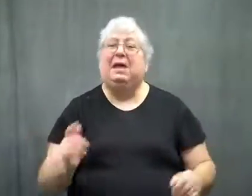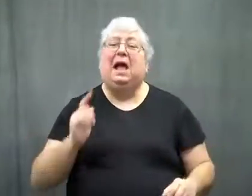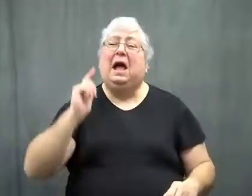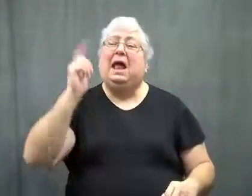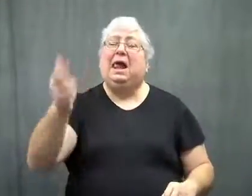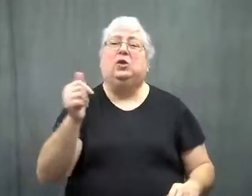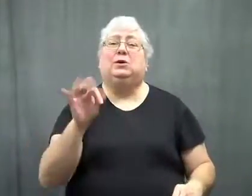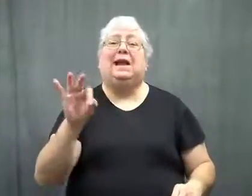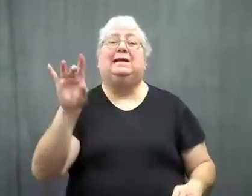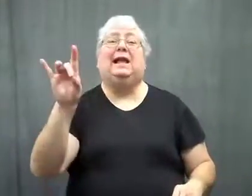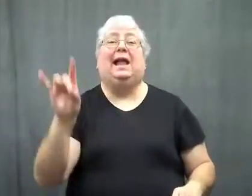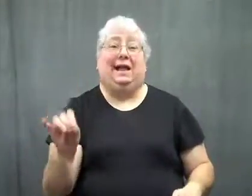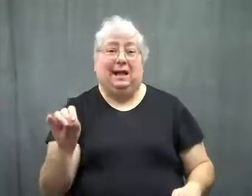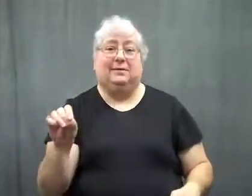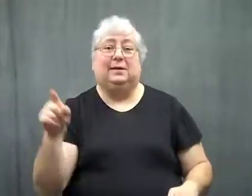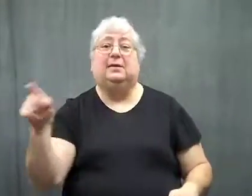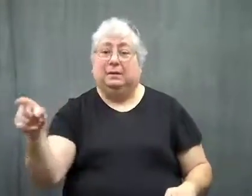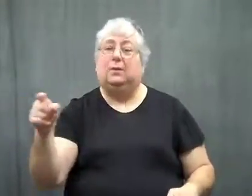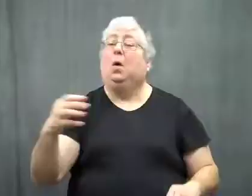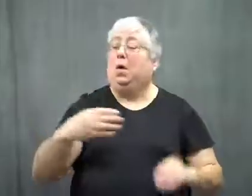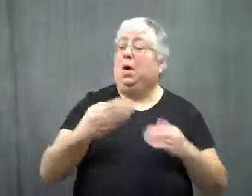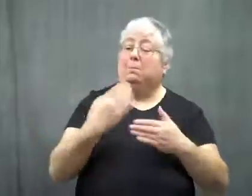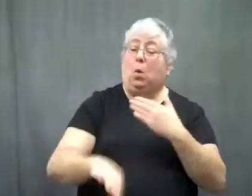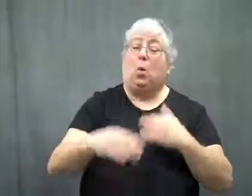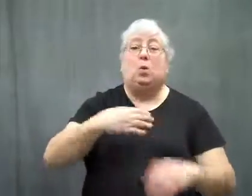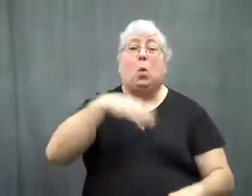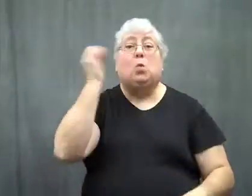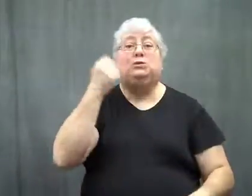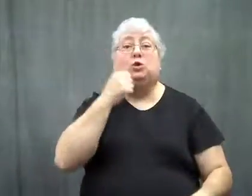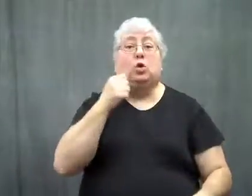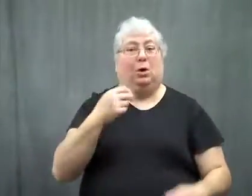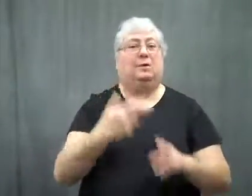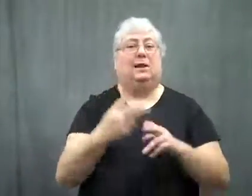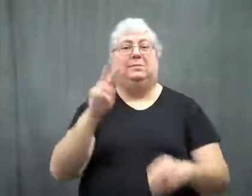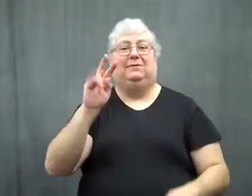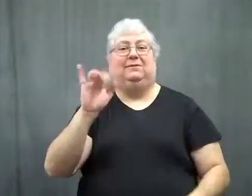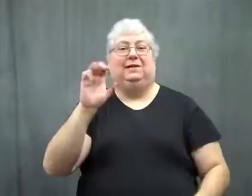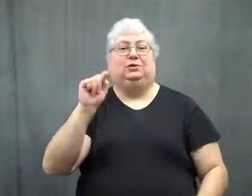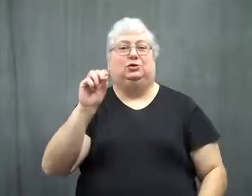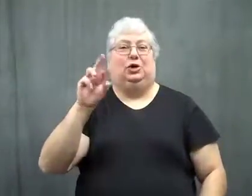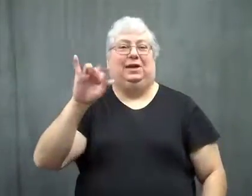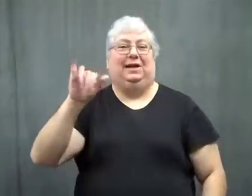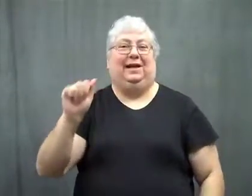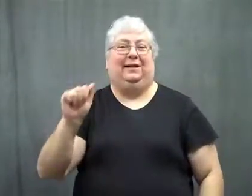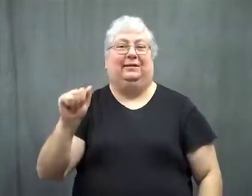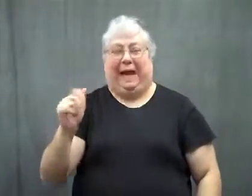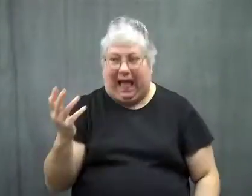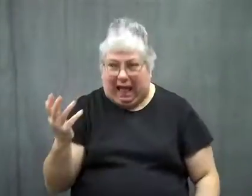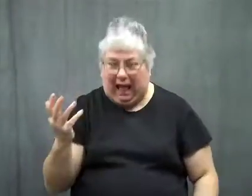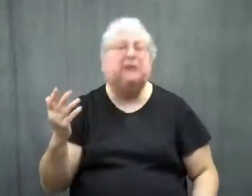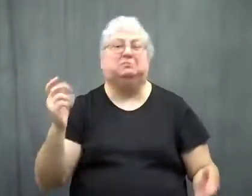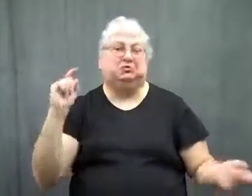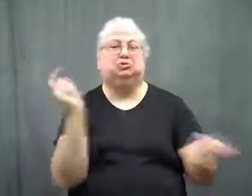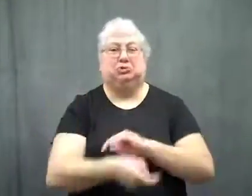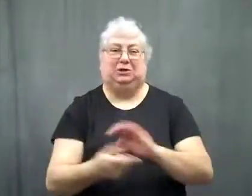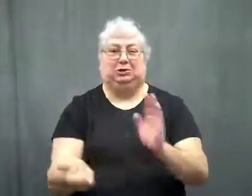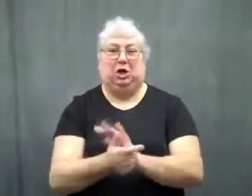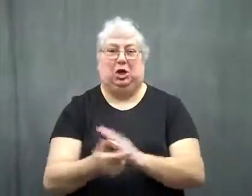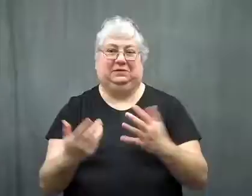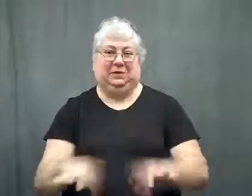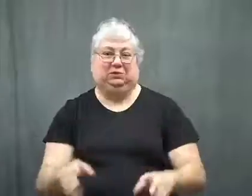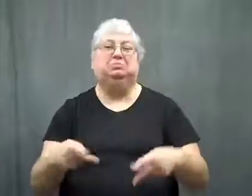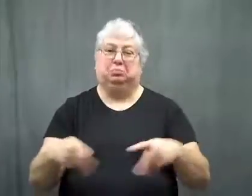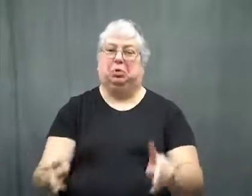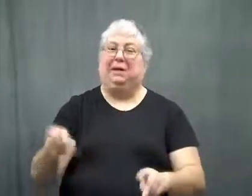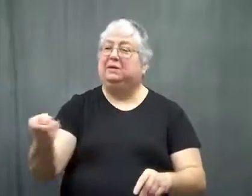Her oldest child born in 1980, was a girl, Victoria.